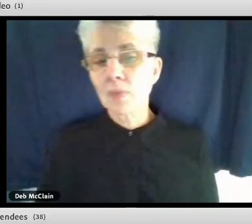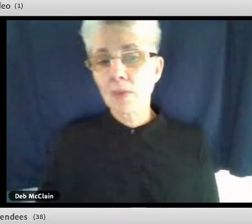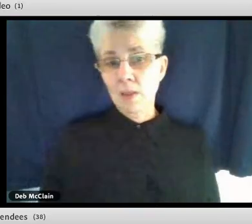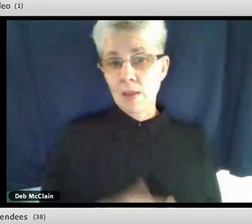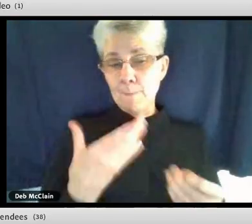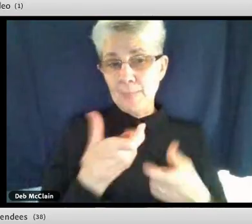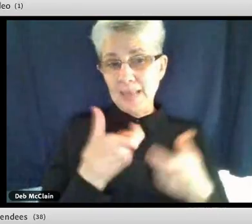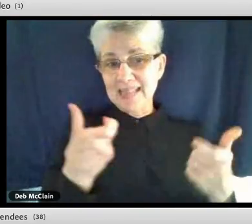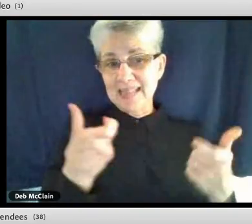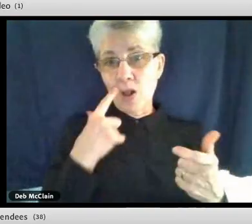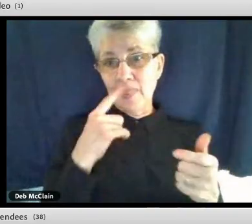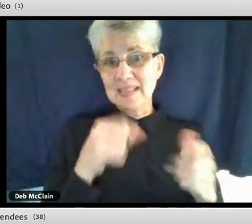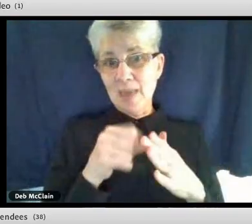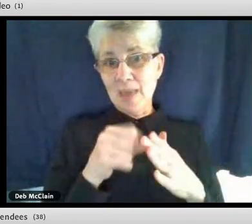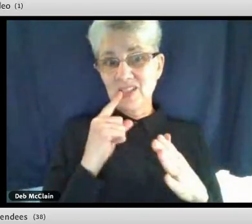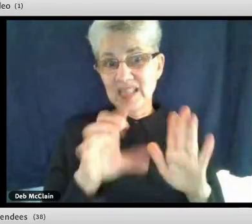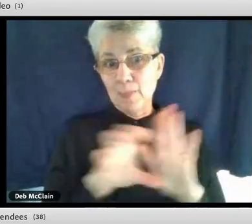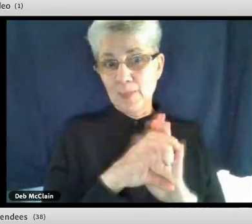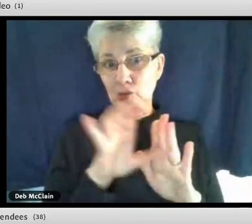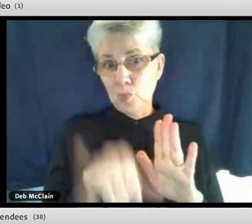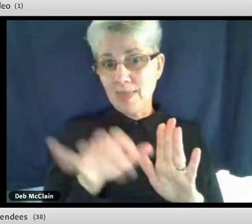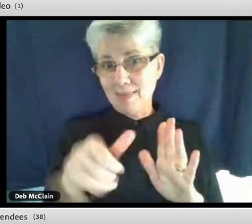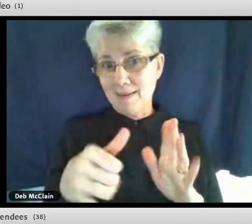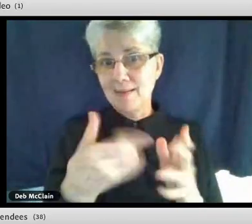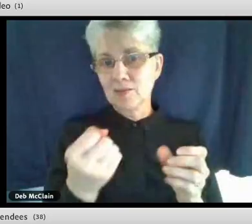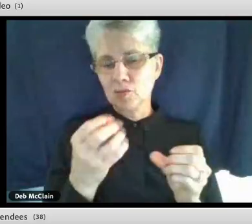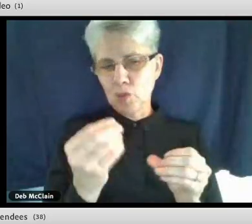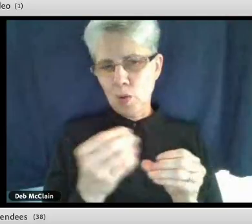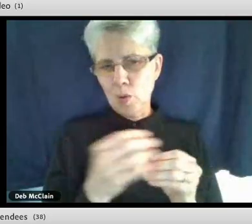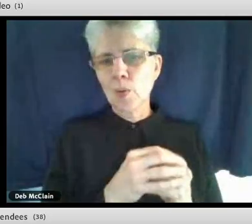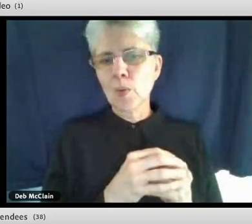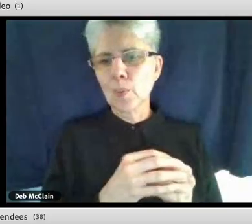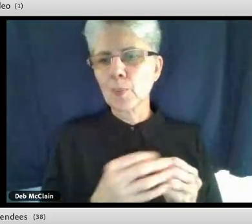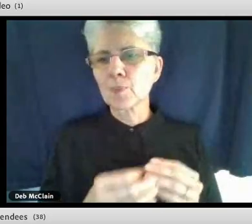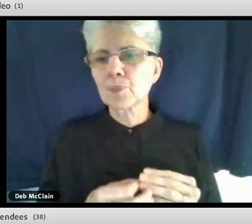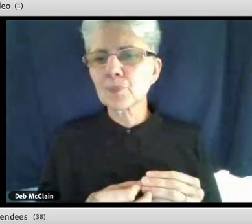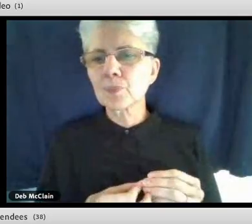I can give you a clue. The biggest thing on this page is the picture, right?